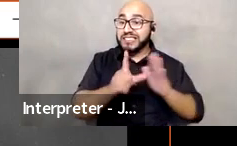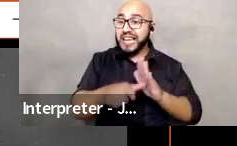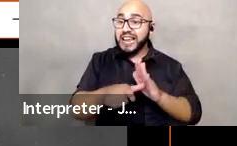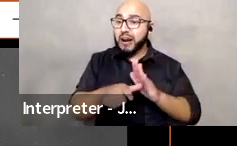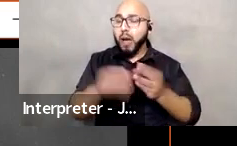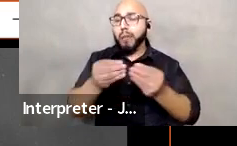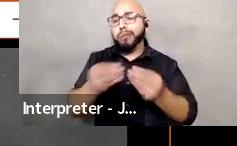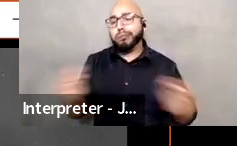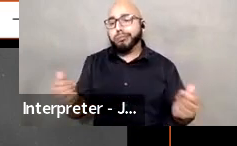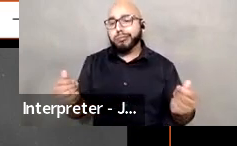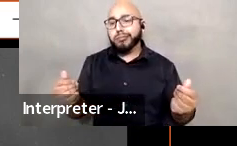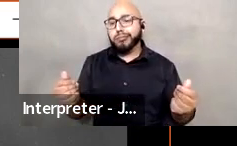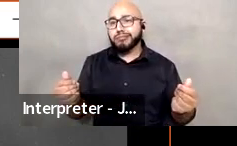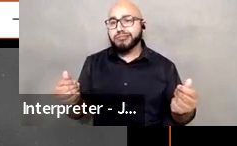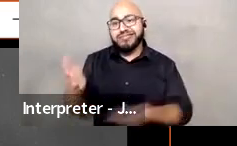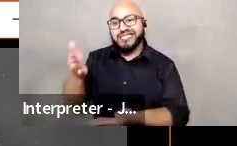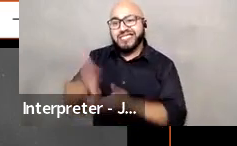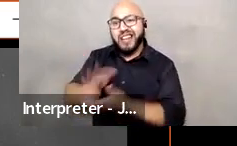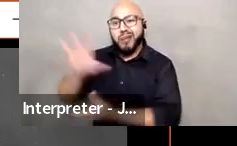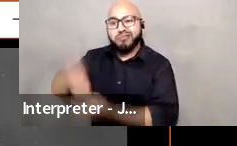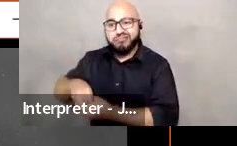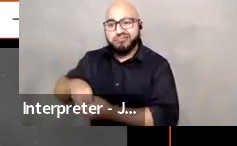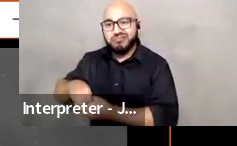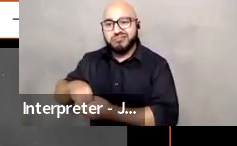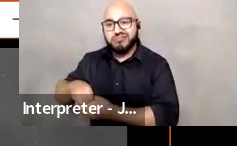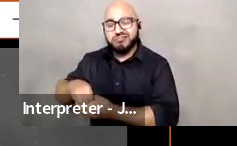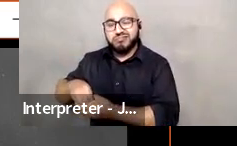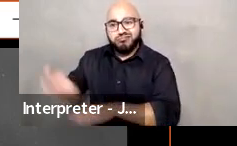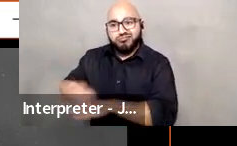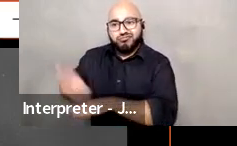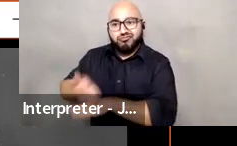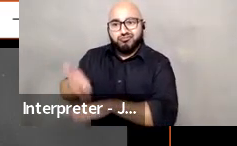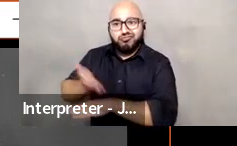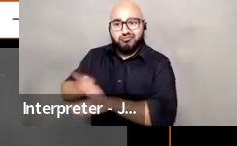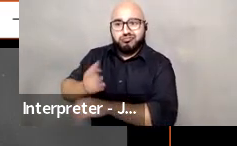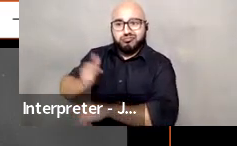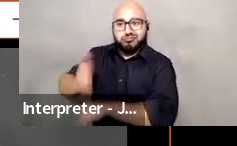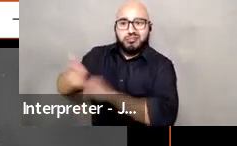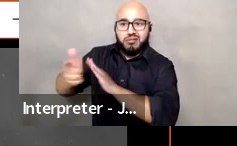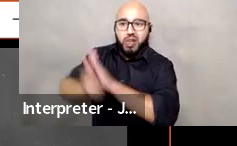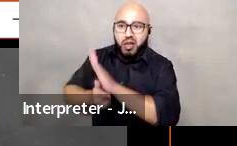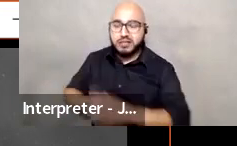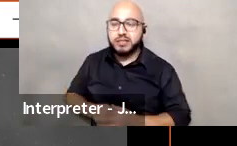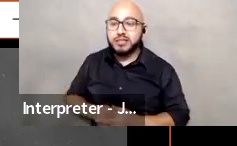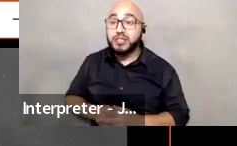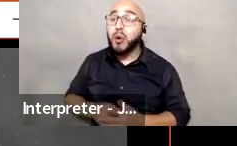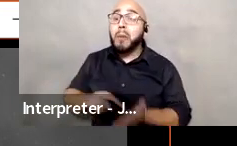So now. That means black folks. In the south are kind of. Left to defend their left alone.